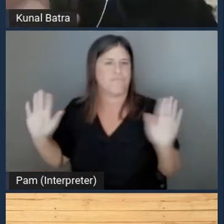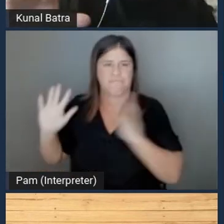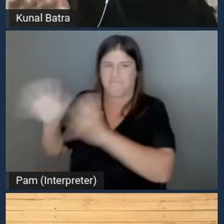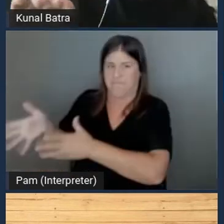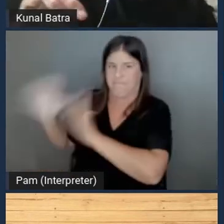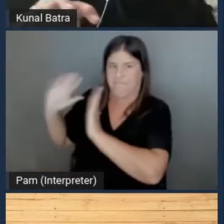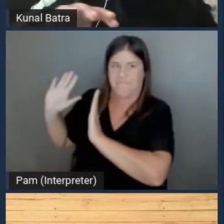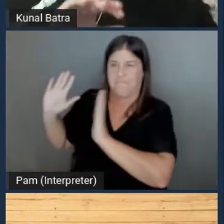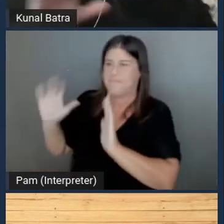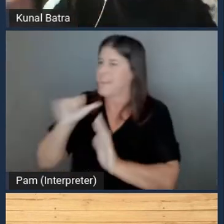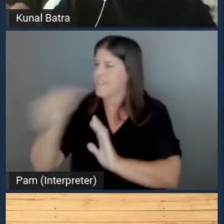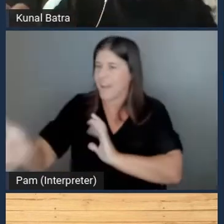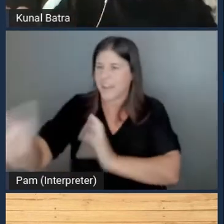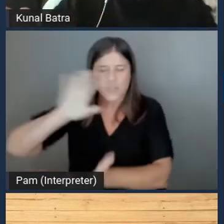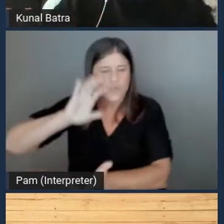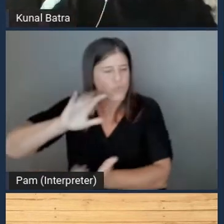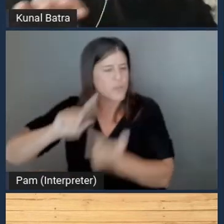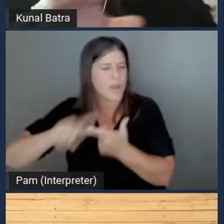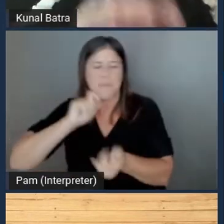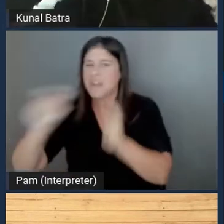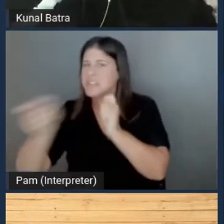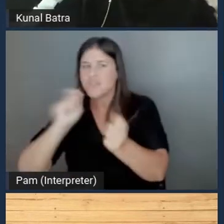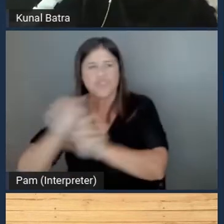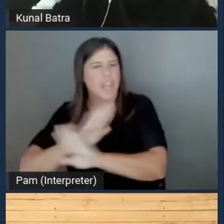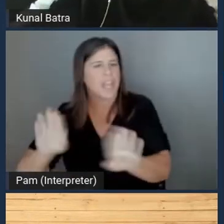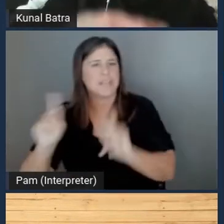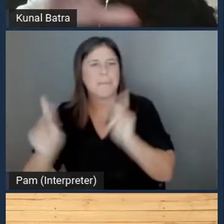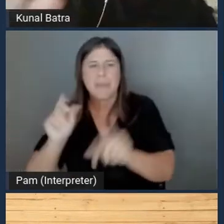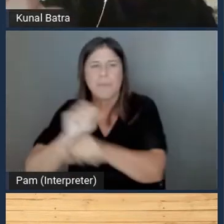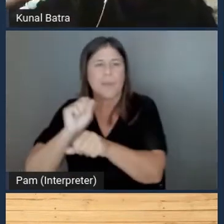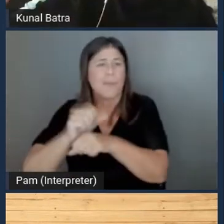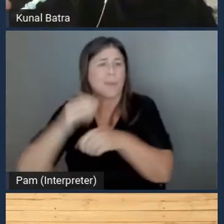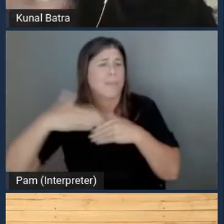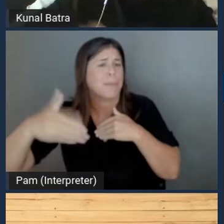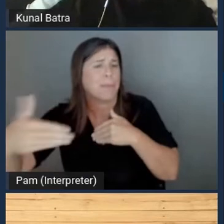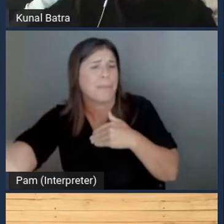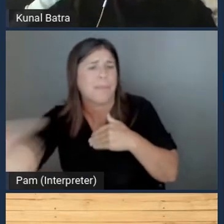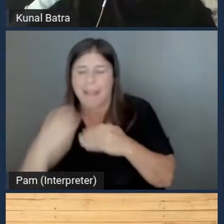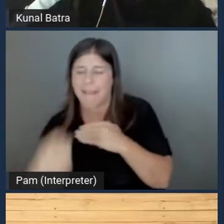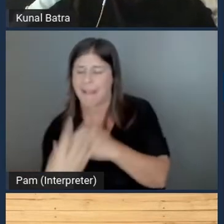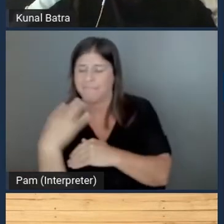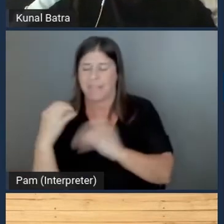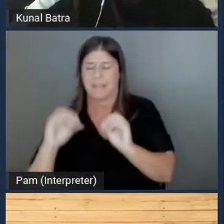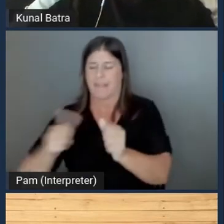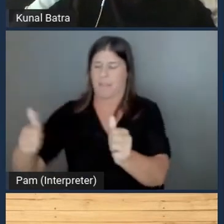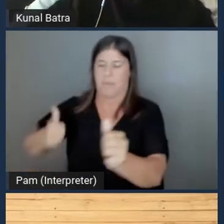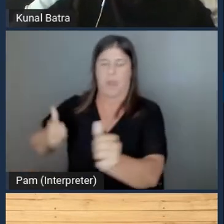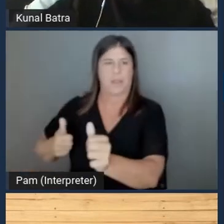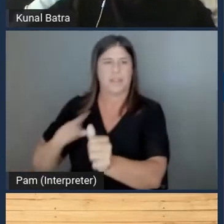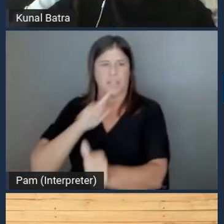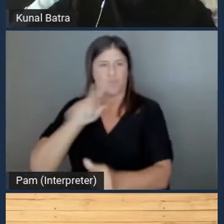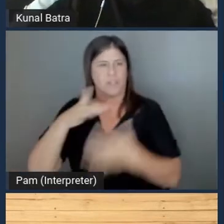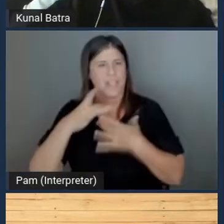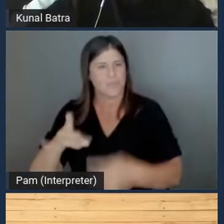messed up, that doesn't change. People can work on this without affecting anything else over there. So that's also a really interesting feature there.